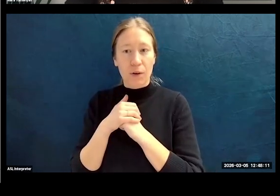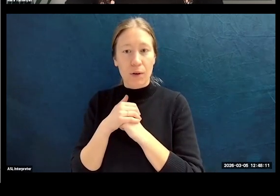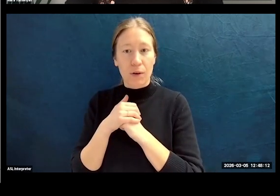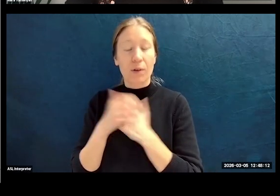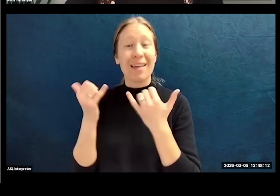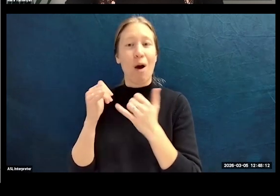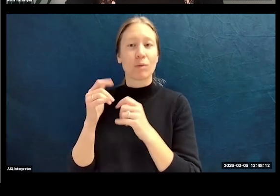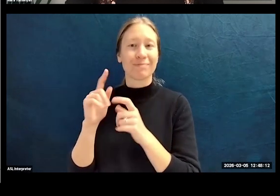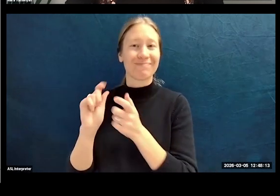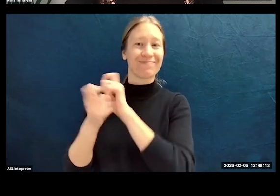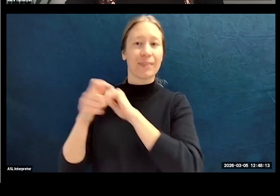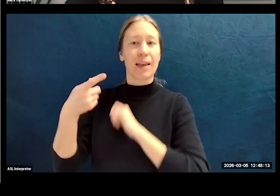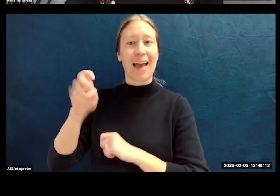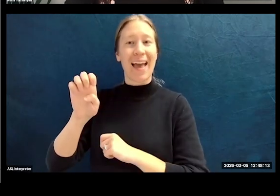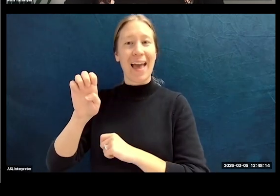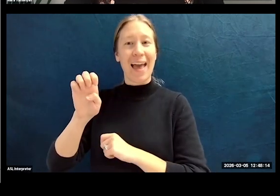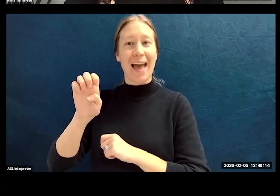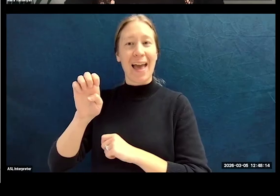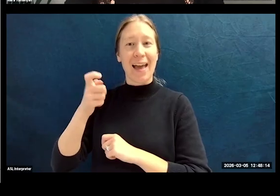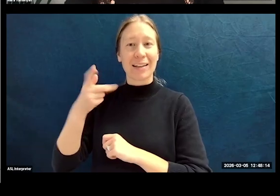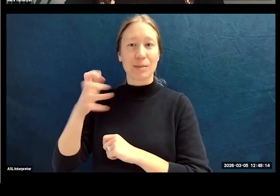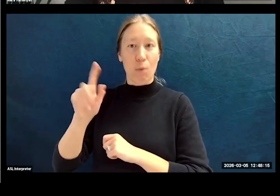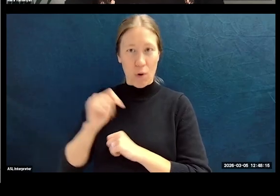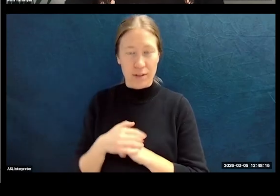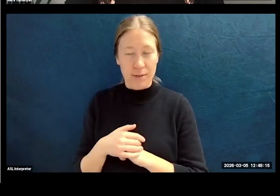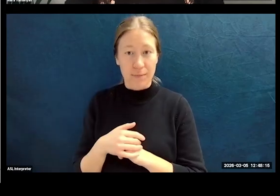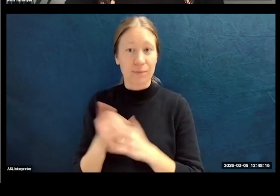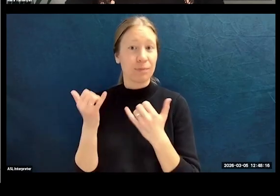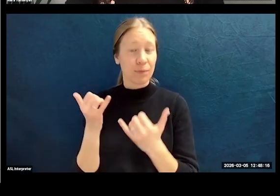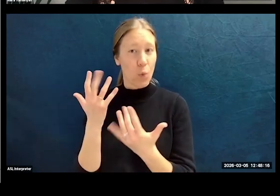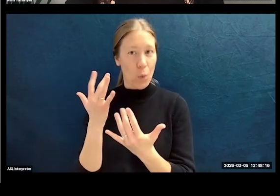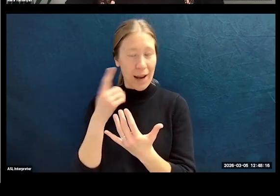export the file, and once that's done,